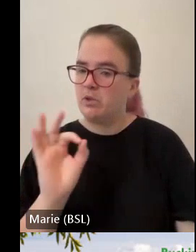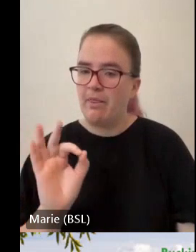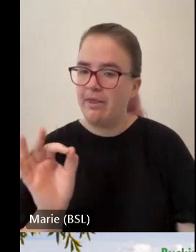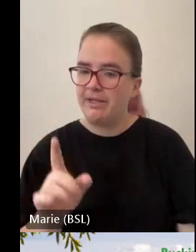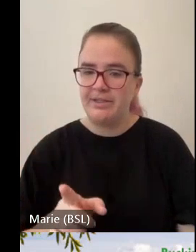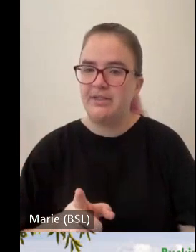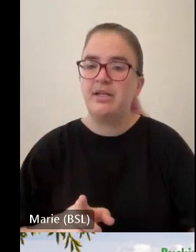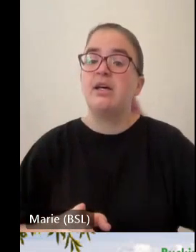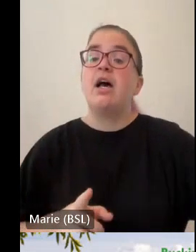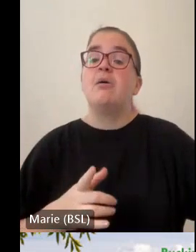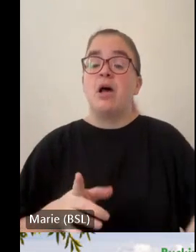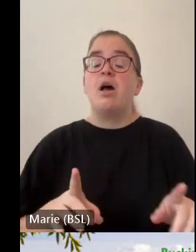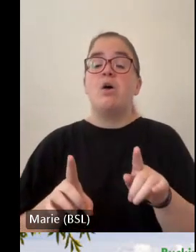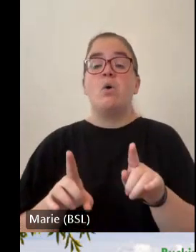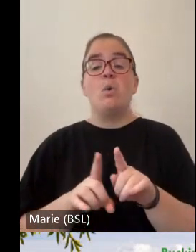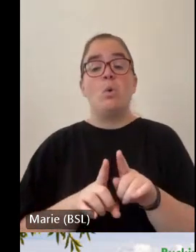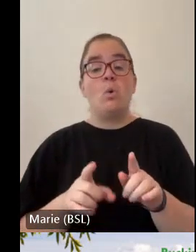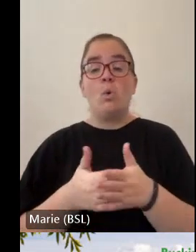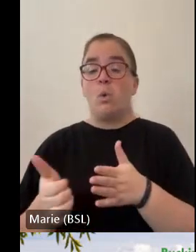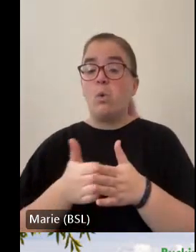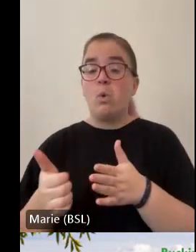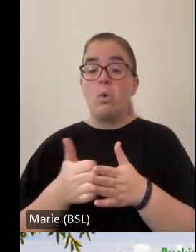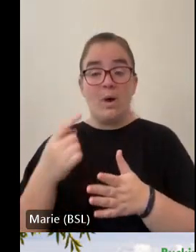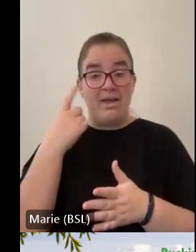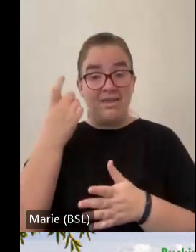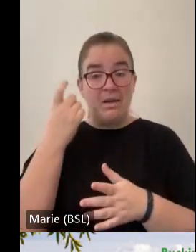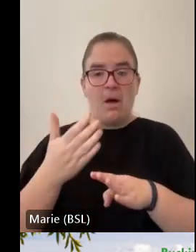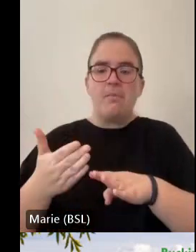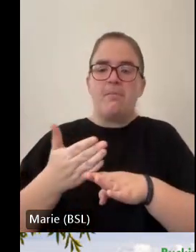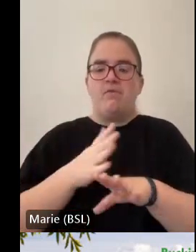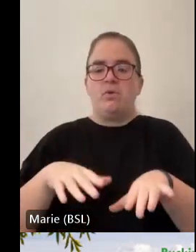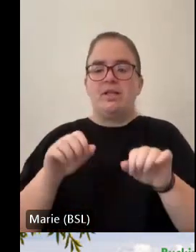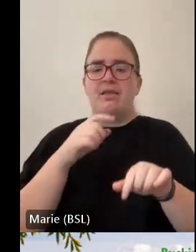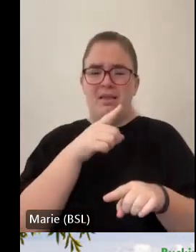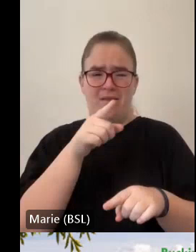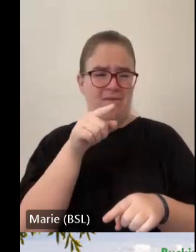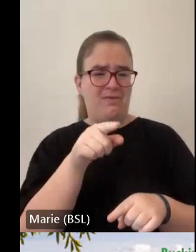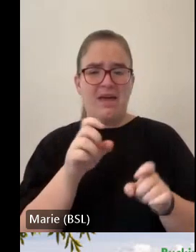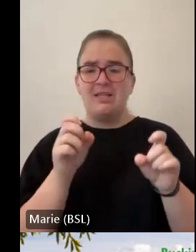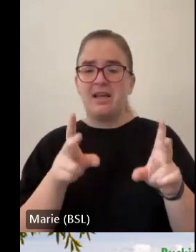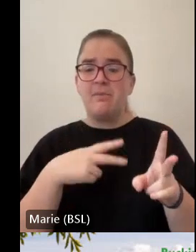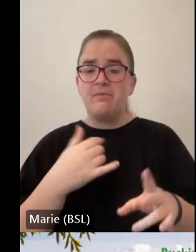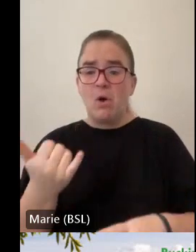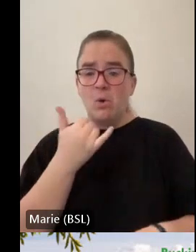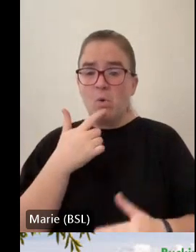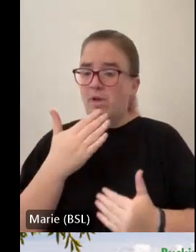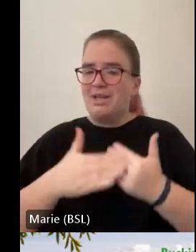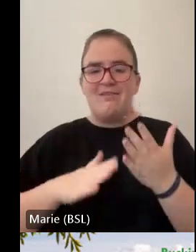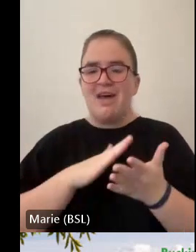And all of those type phone calls, they're never gonna be the HMRC. They never, ever contact you by phone.